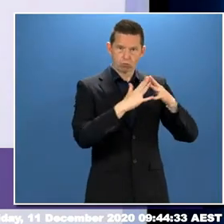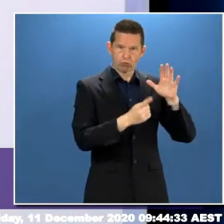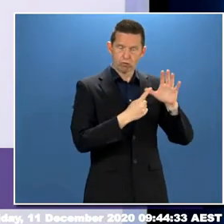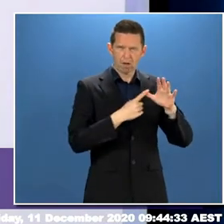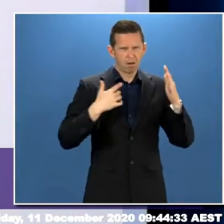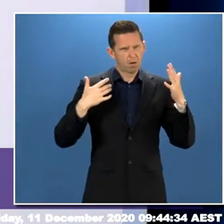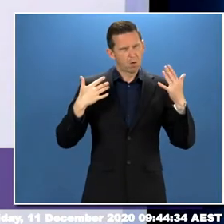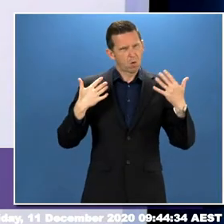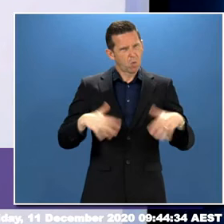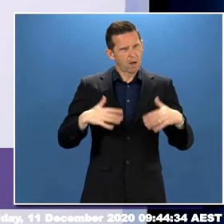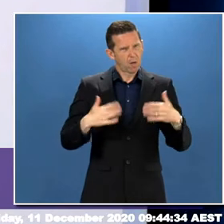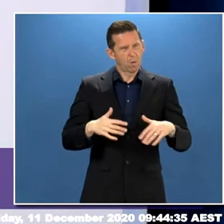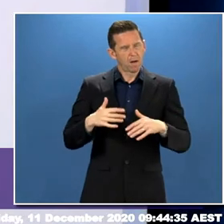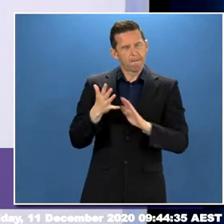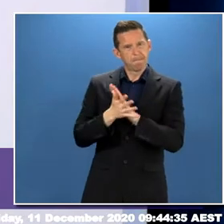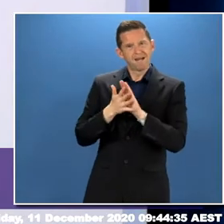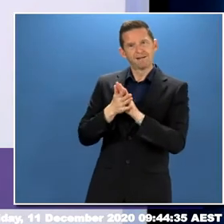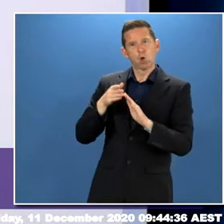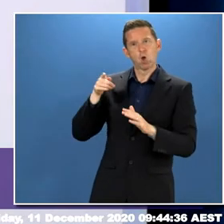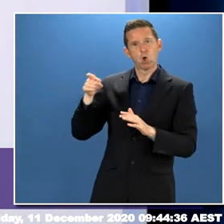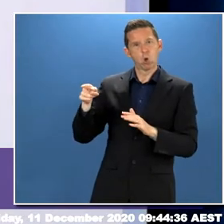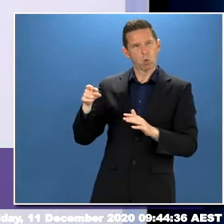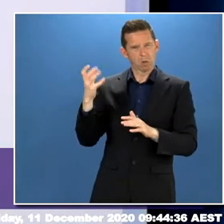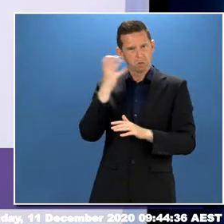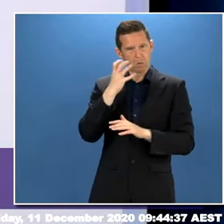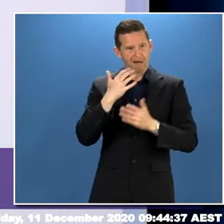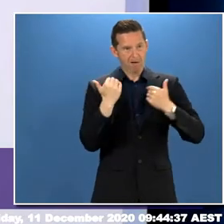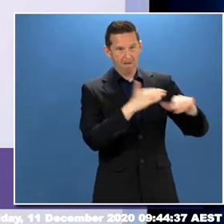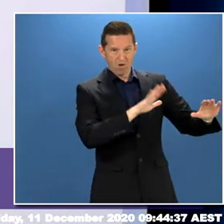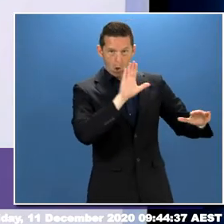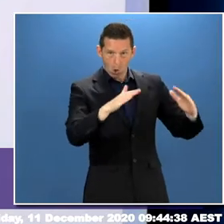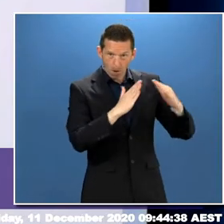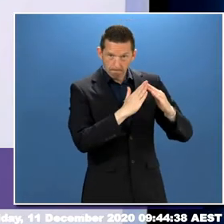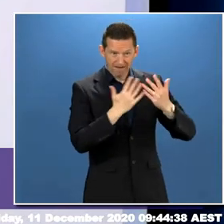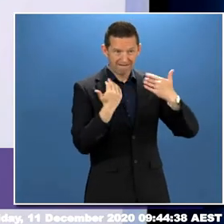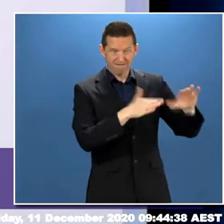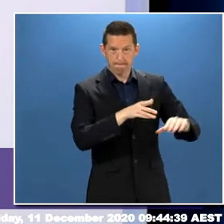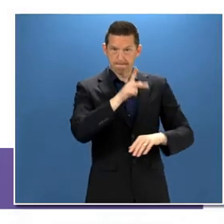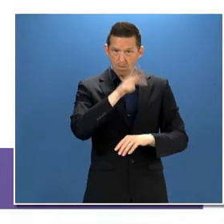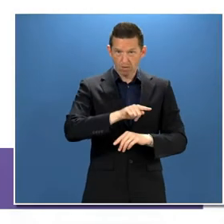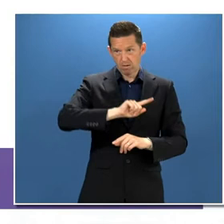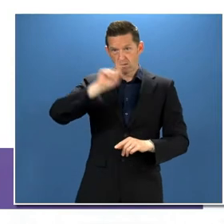were leaving home, leaving Perth and heading off to Oxford.